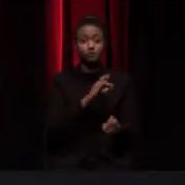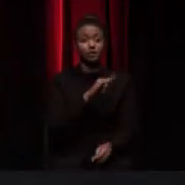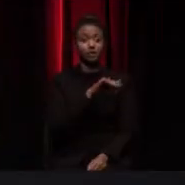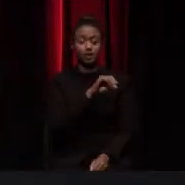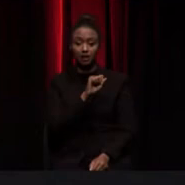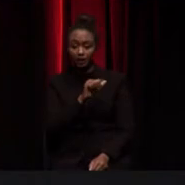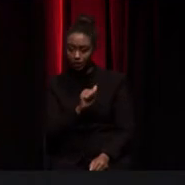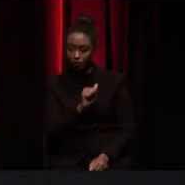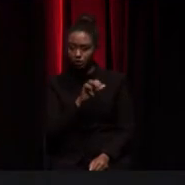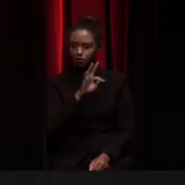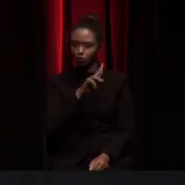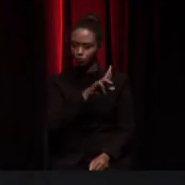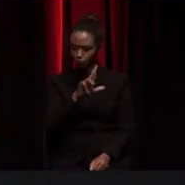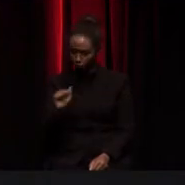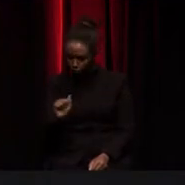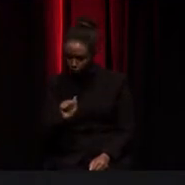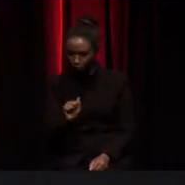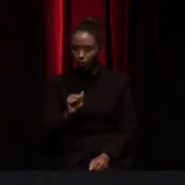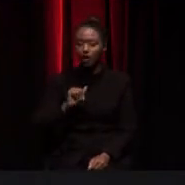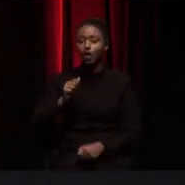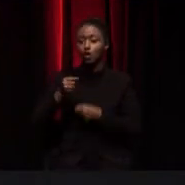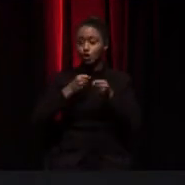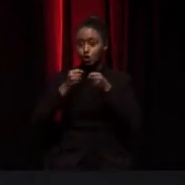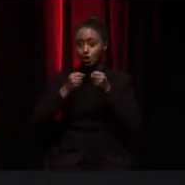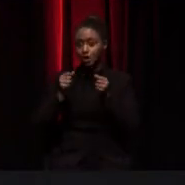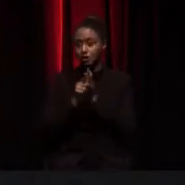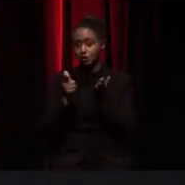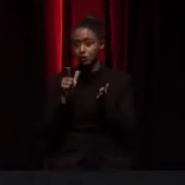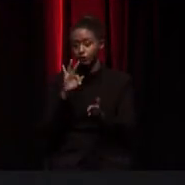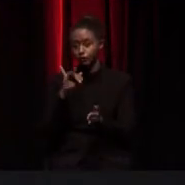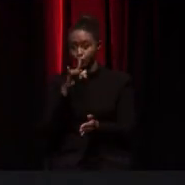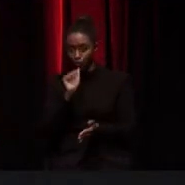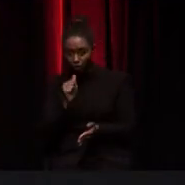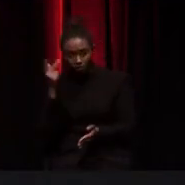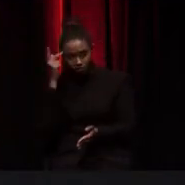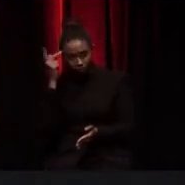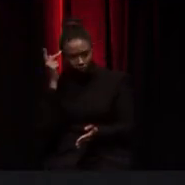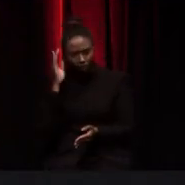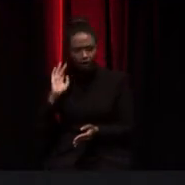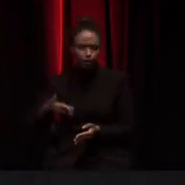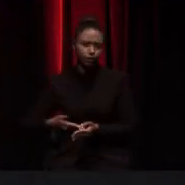She has been with Folha de S. Paulo for 30 years in different positions.